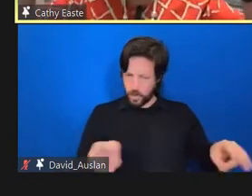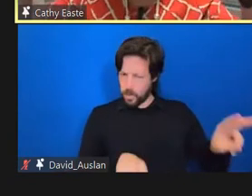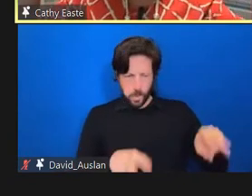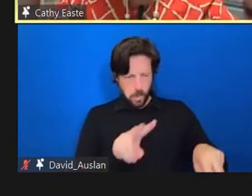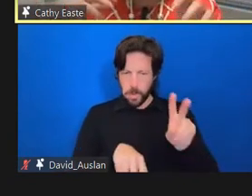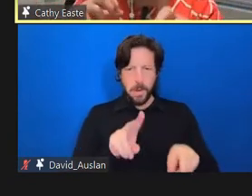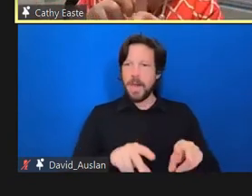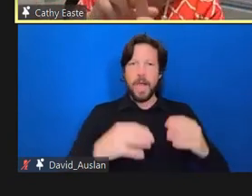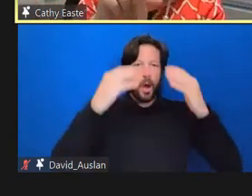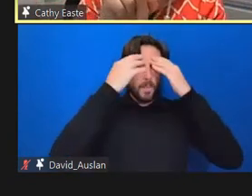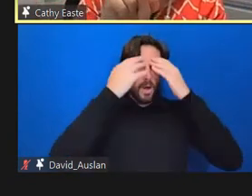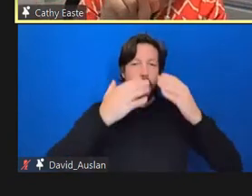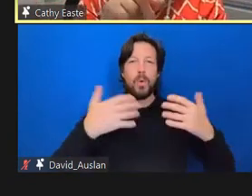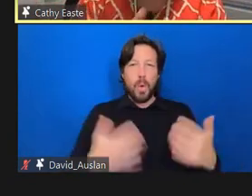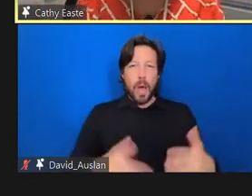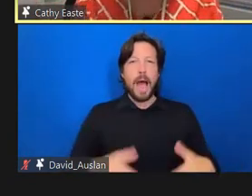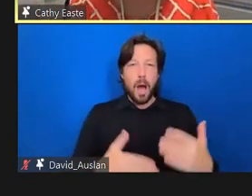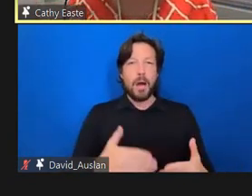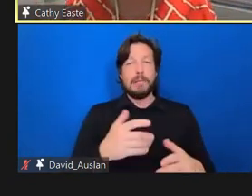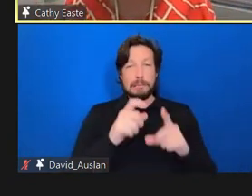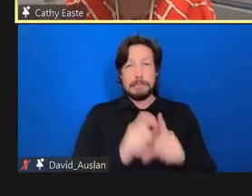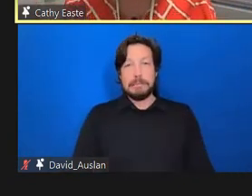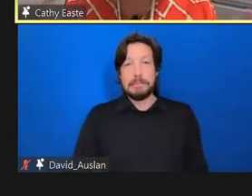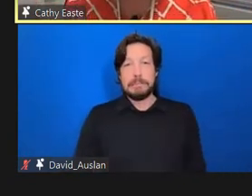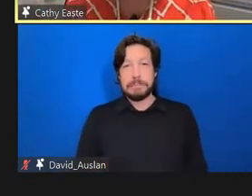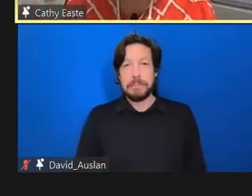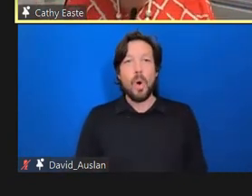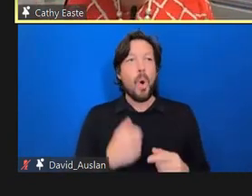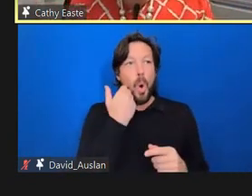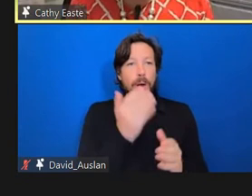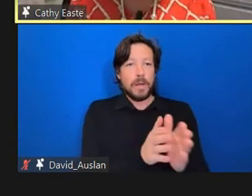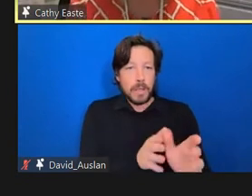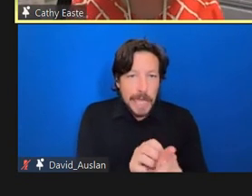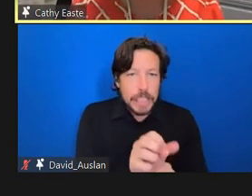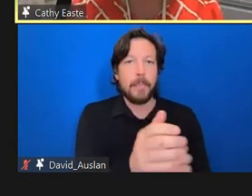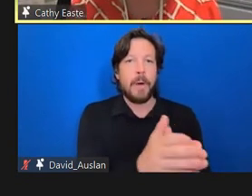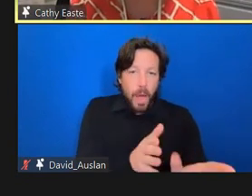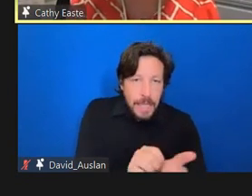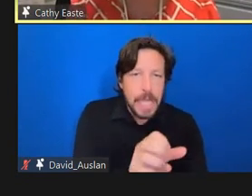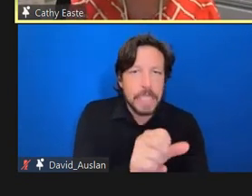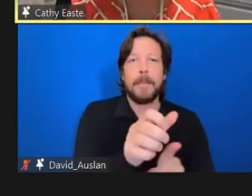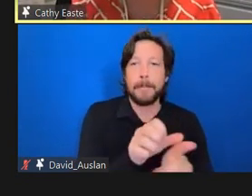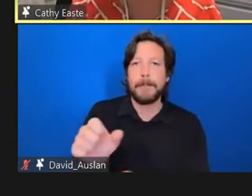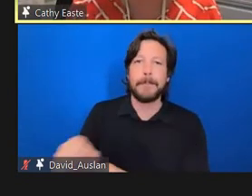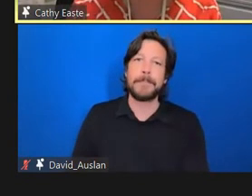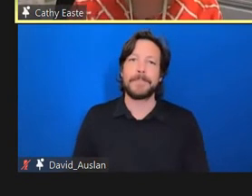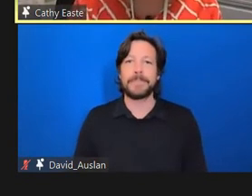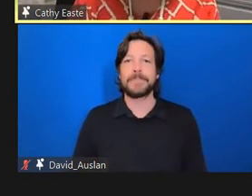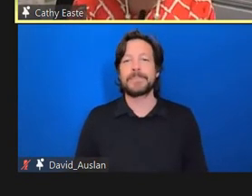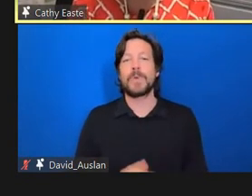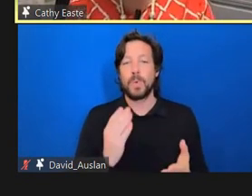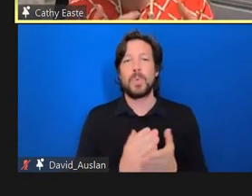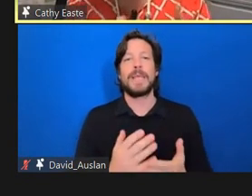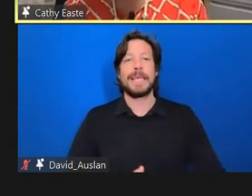still going and you're playing catch up the whole time. So it is very exhausting. Okay, so the